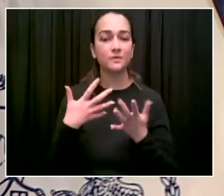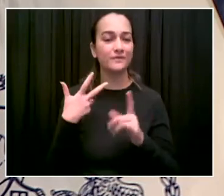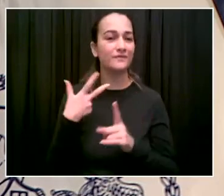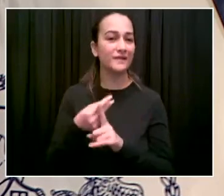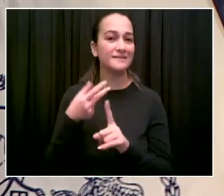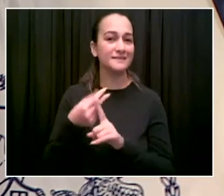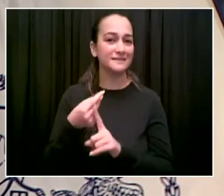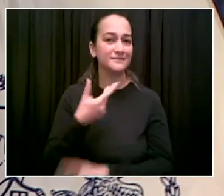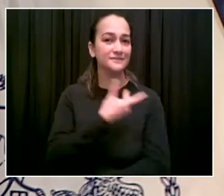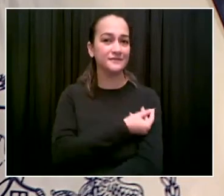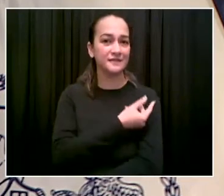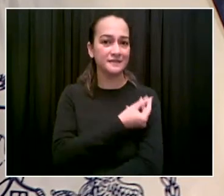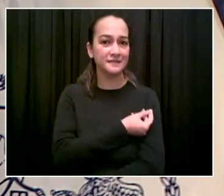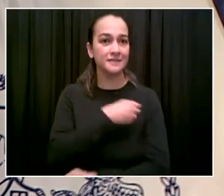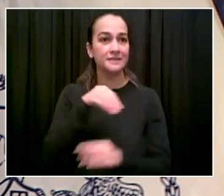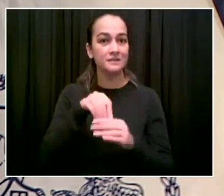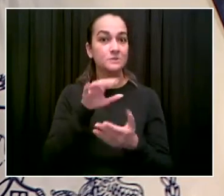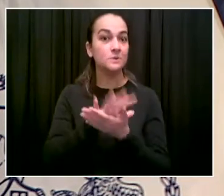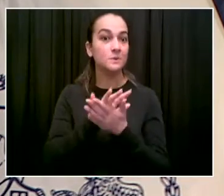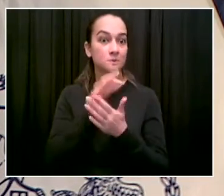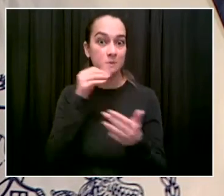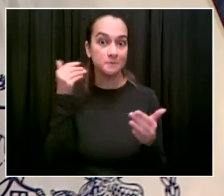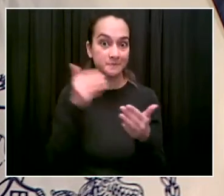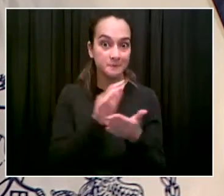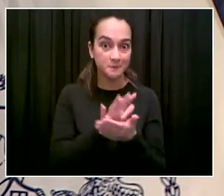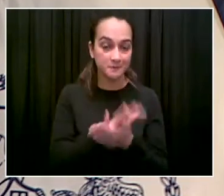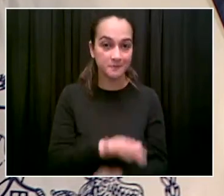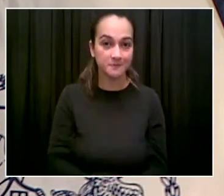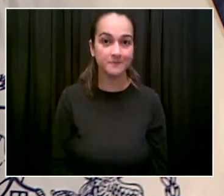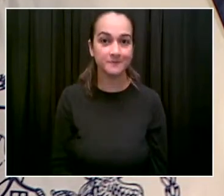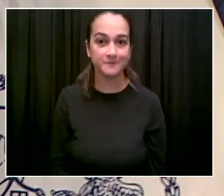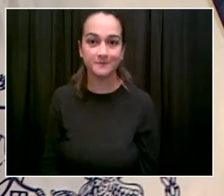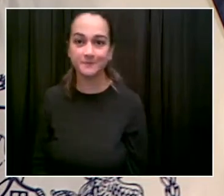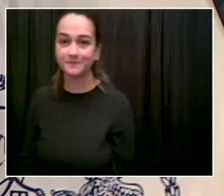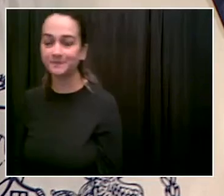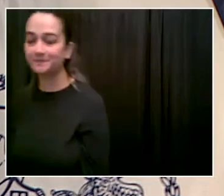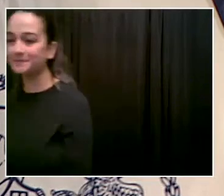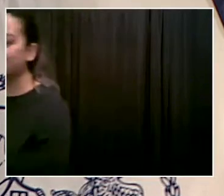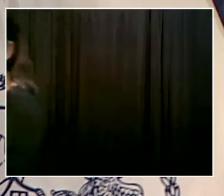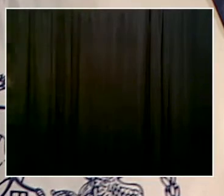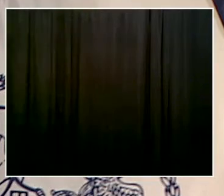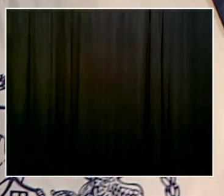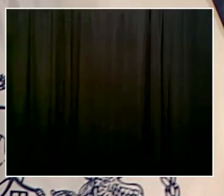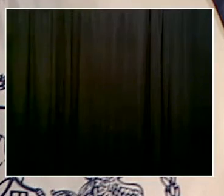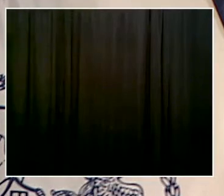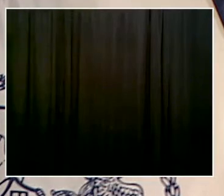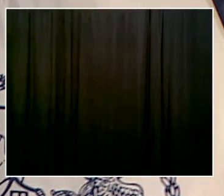THIS IS GOING TO